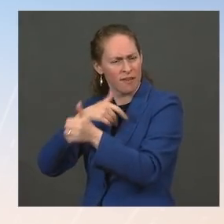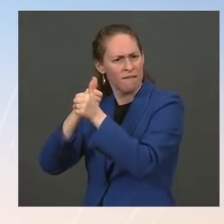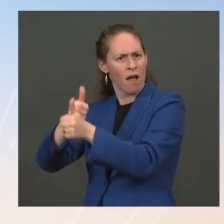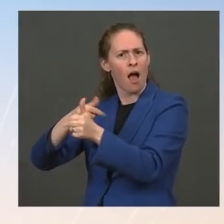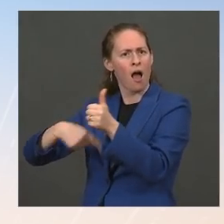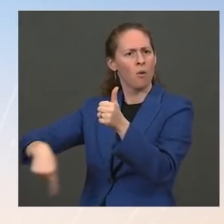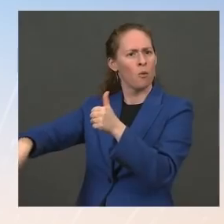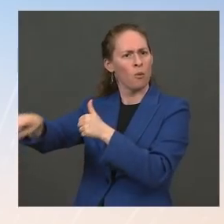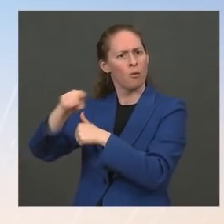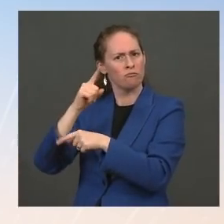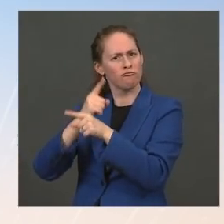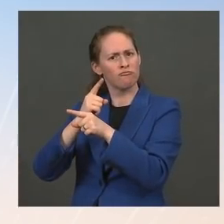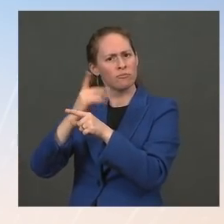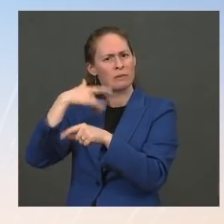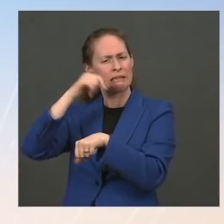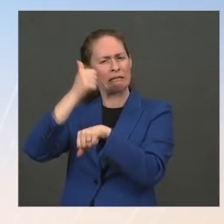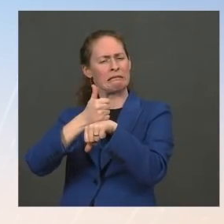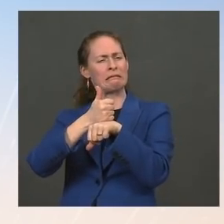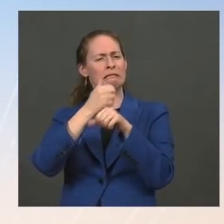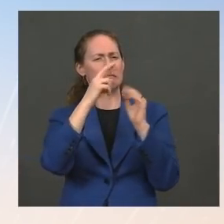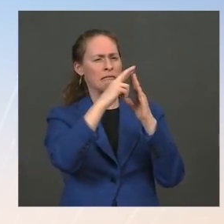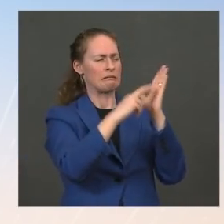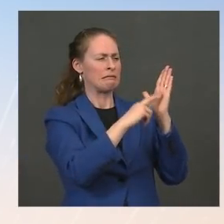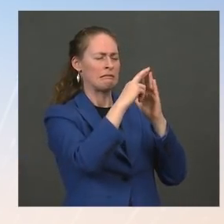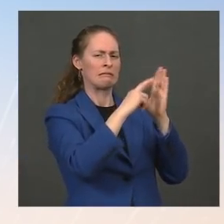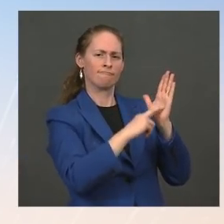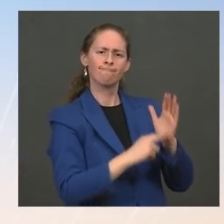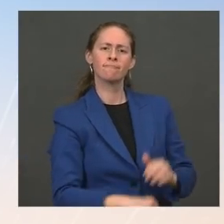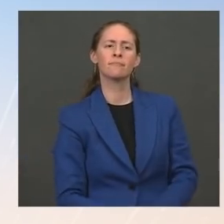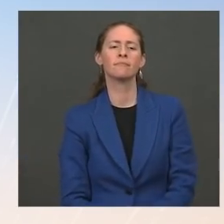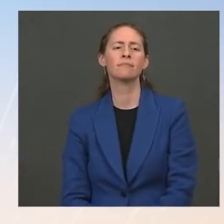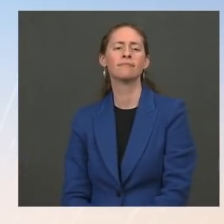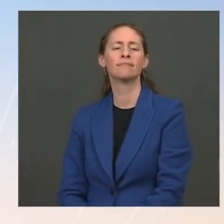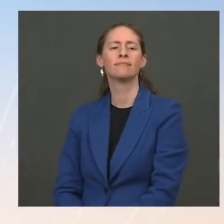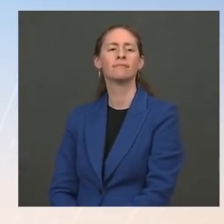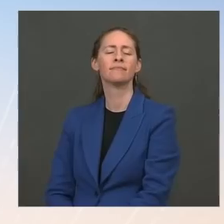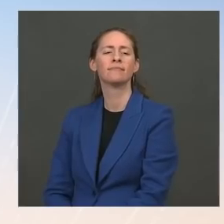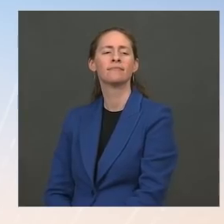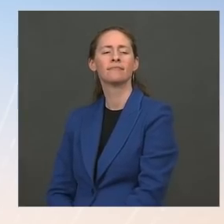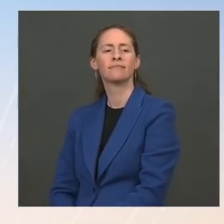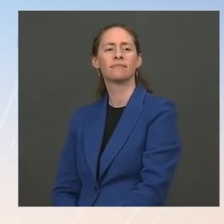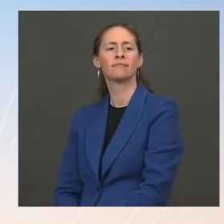We saw the President shopping indoors on Saturday behind glass that says "face covering required,"